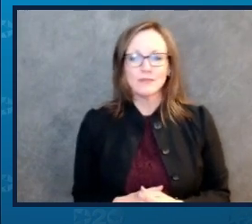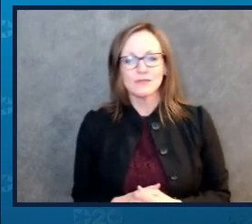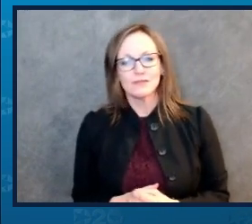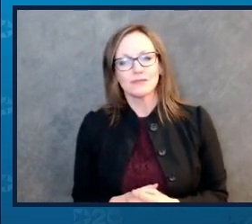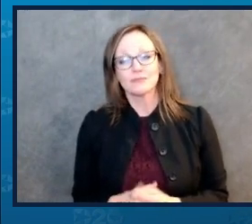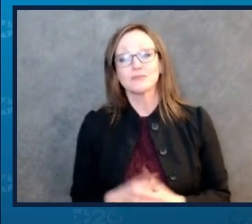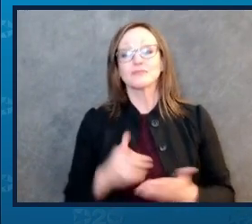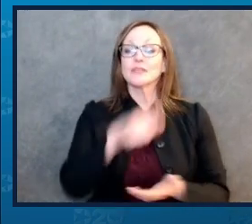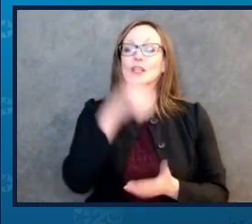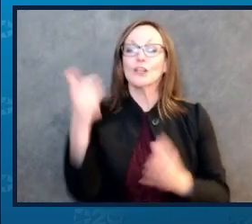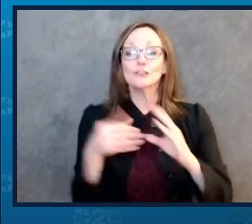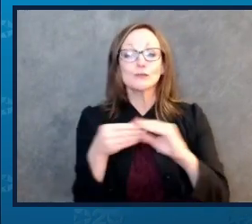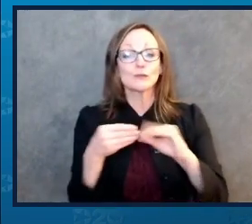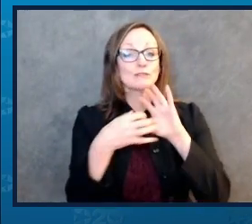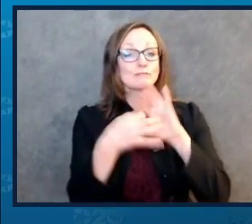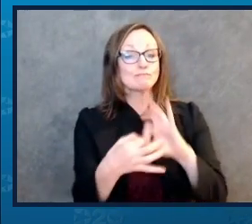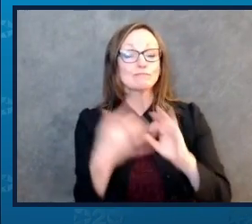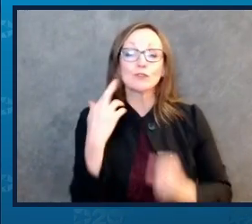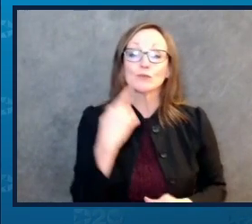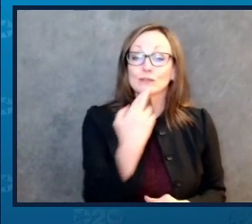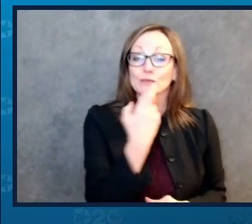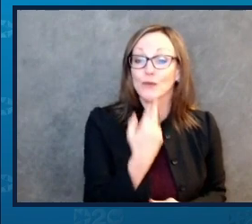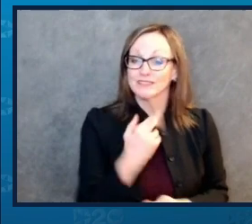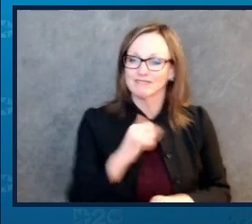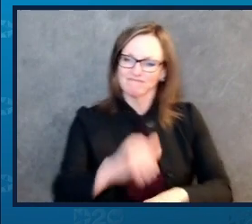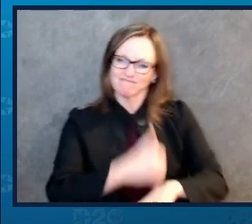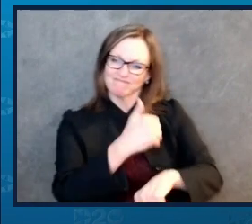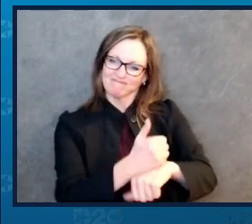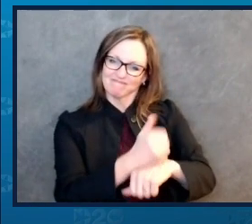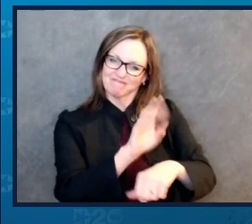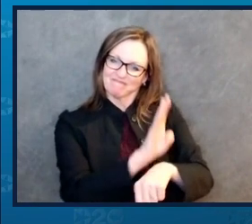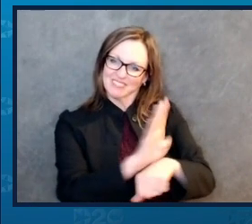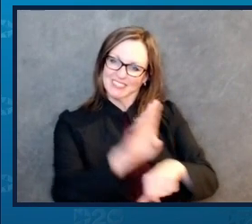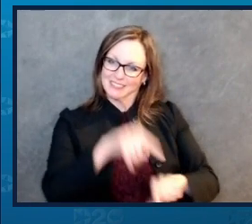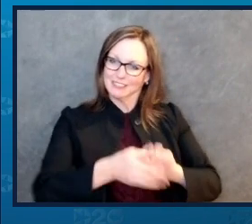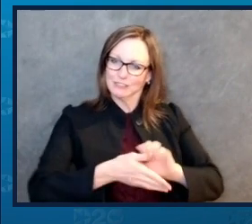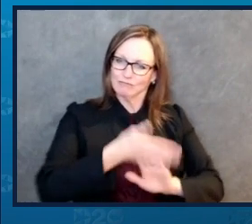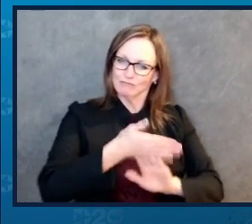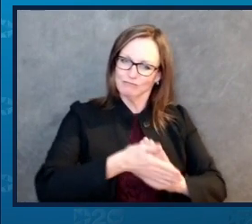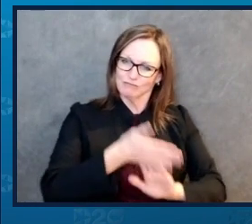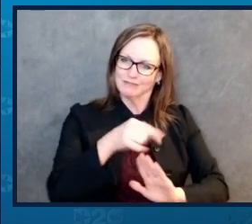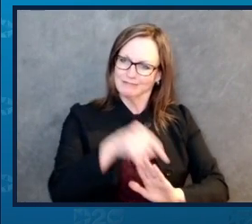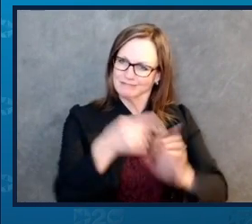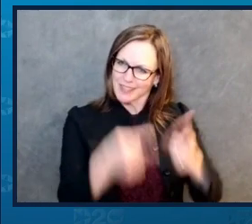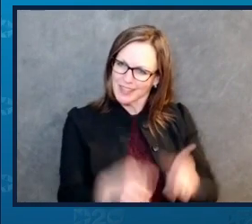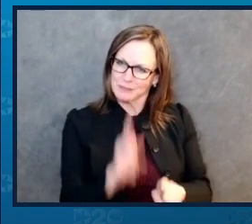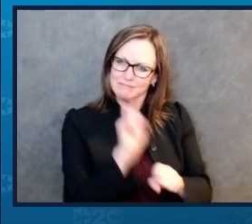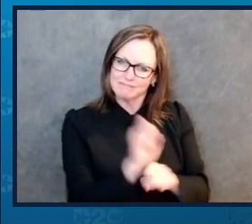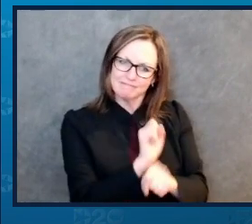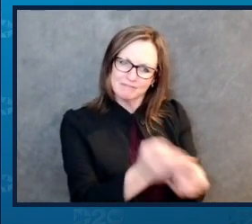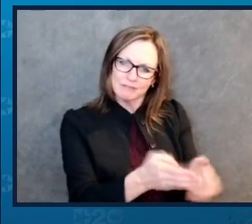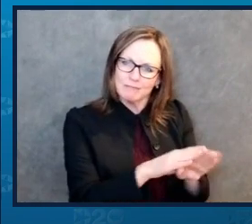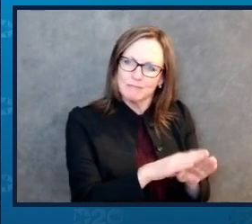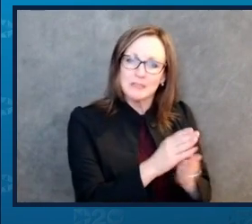ONE CLOSED, AND ONE STILL OPEN. IT IS ALL REALLY HARD FOR